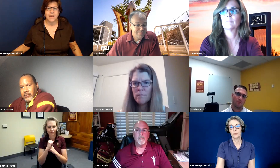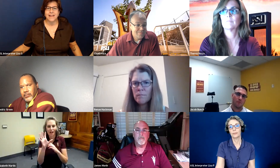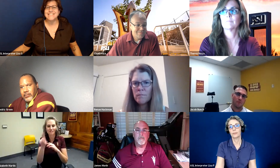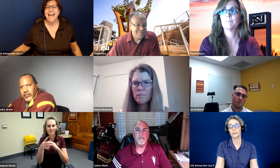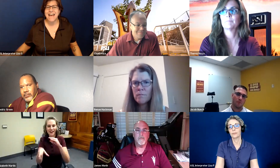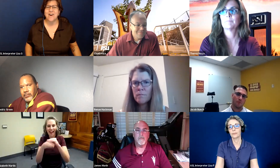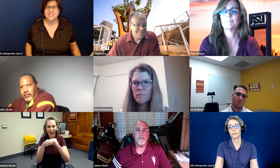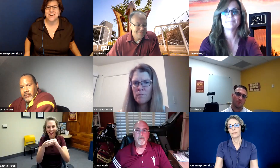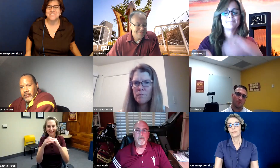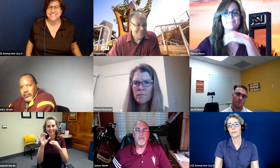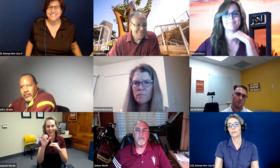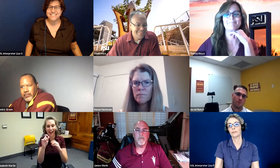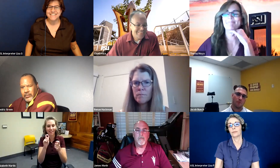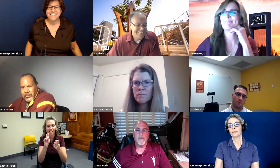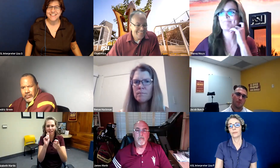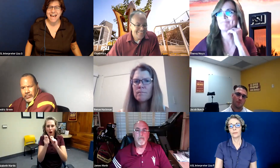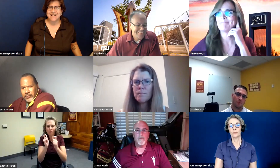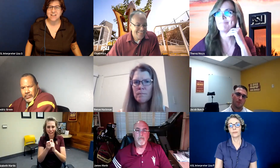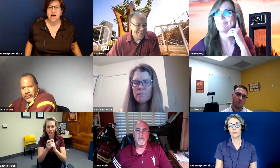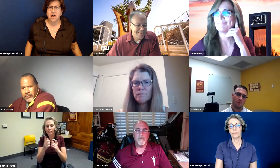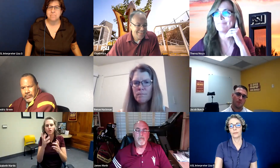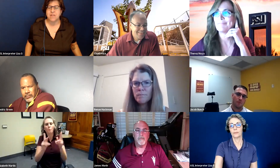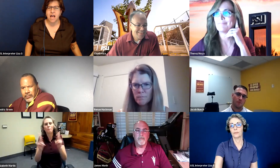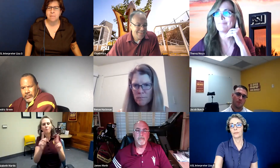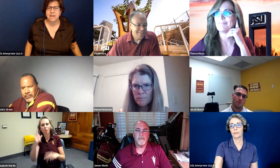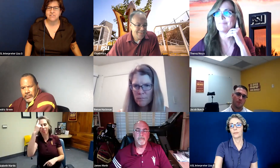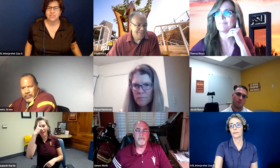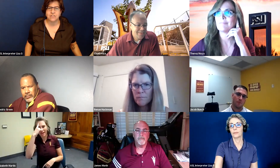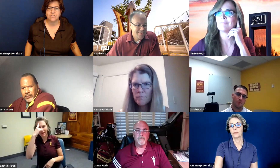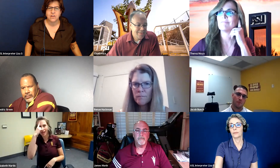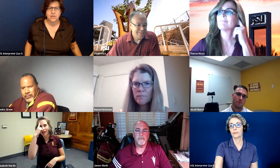I'd like to add also that accommodations...